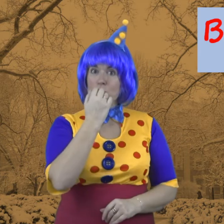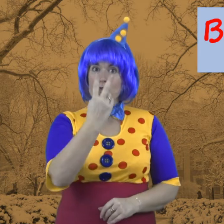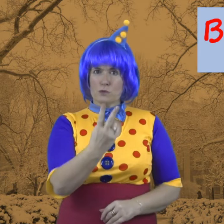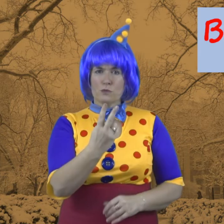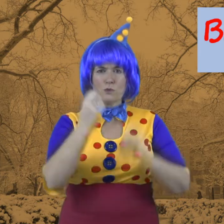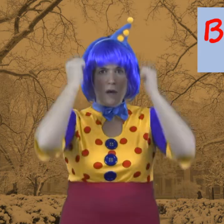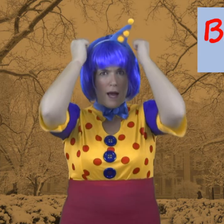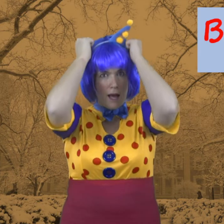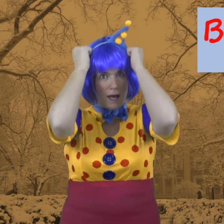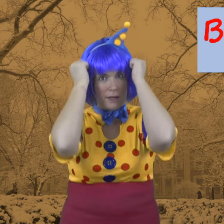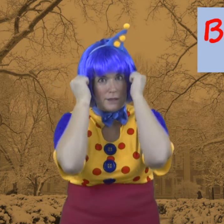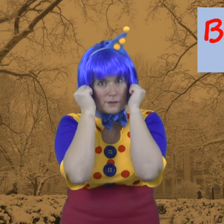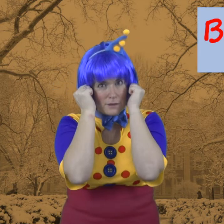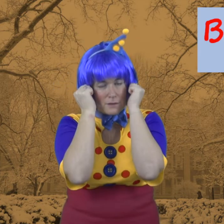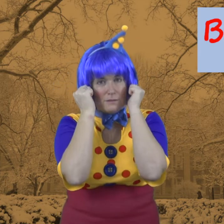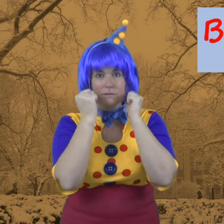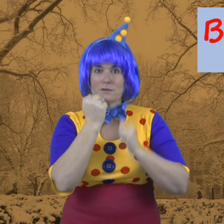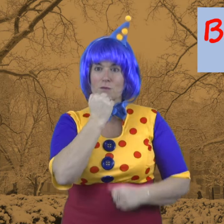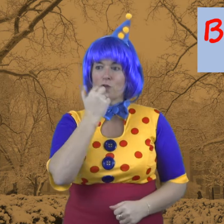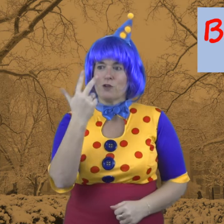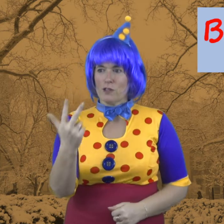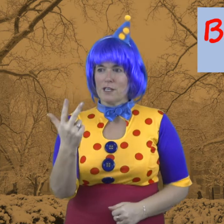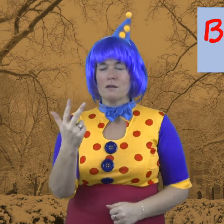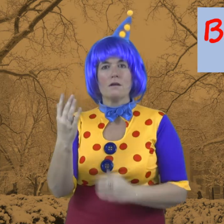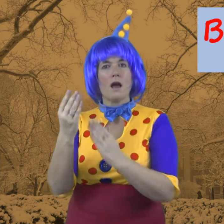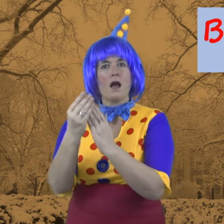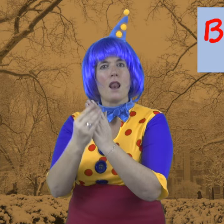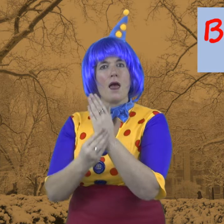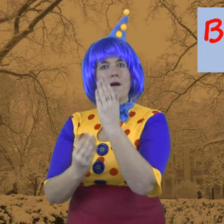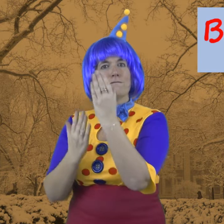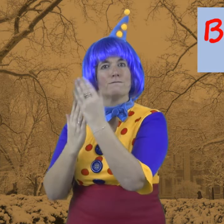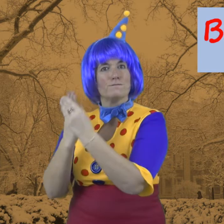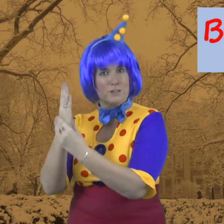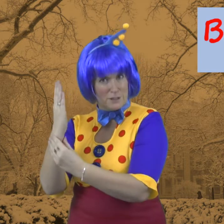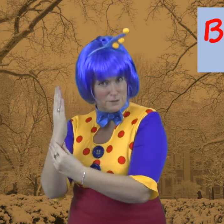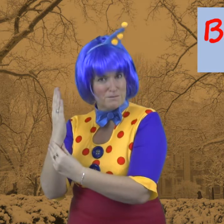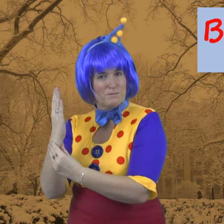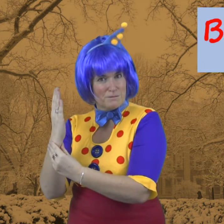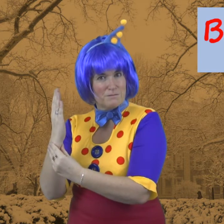The second one - hat The third one - gloves